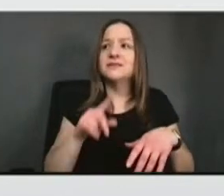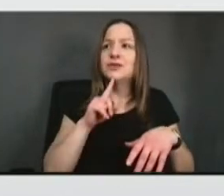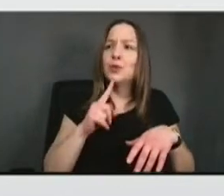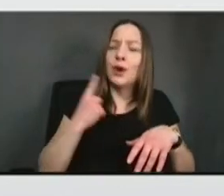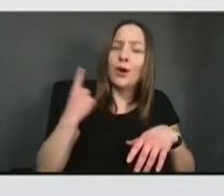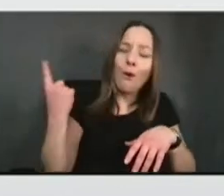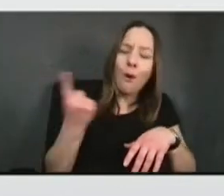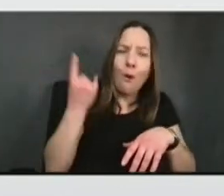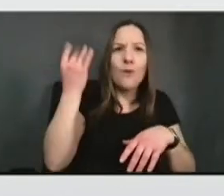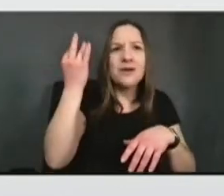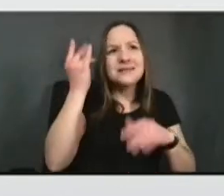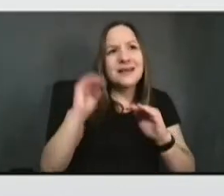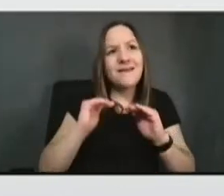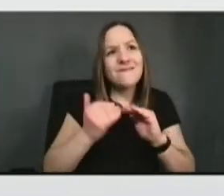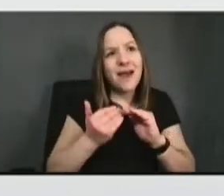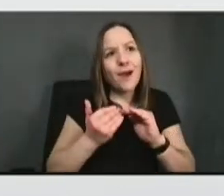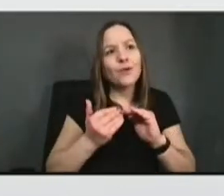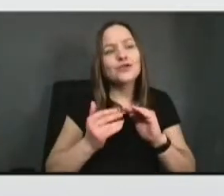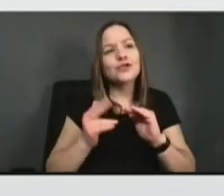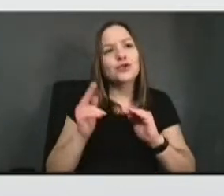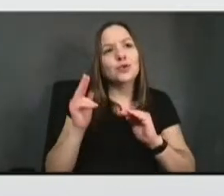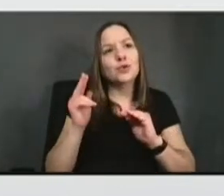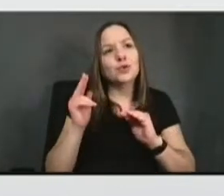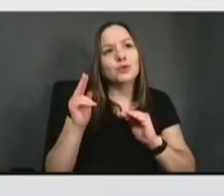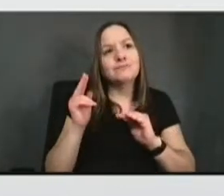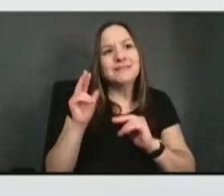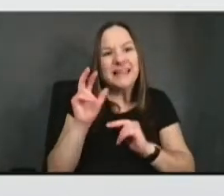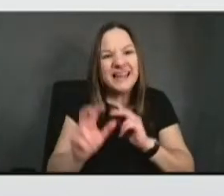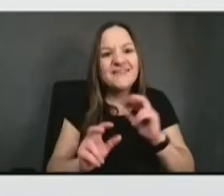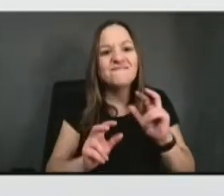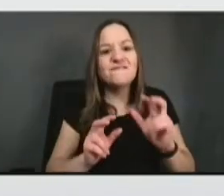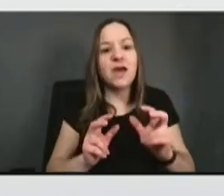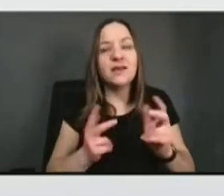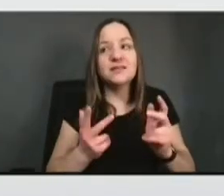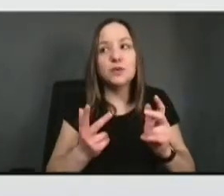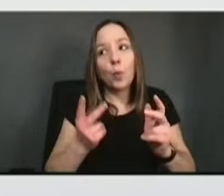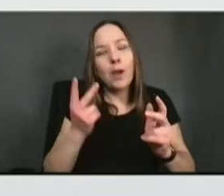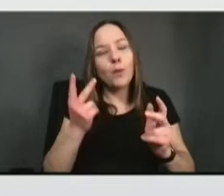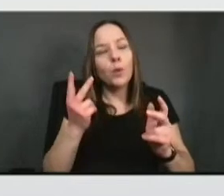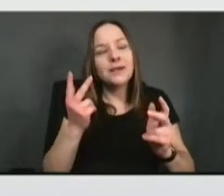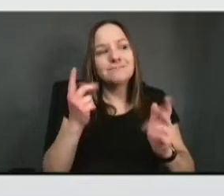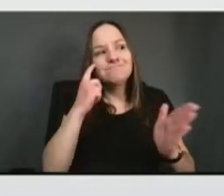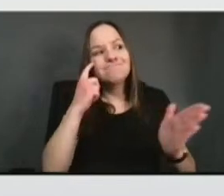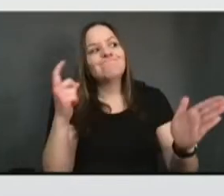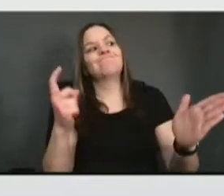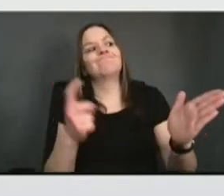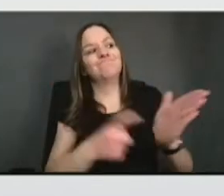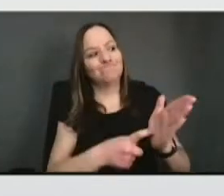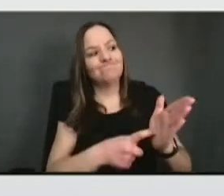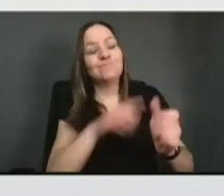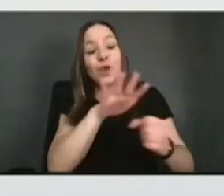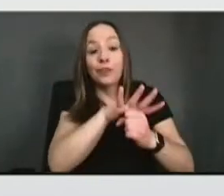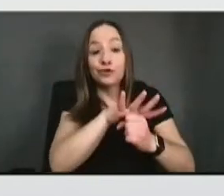and, um we are constantly thinking about ways to invest in